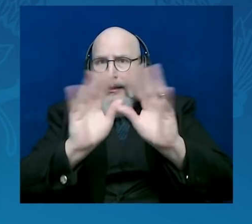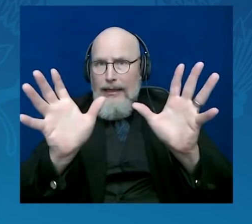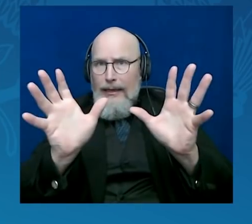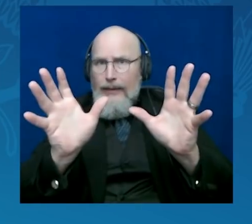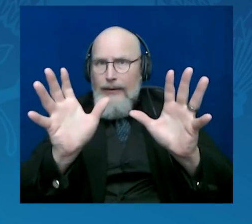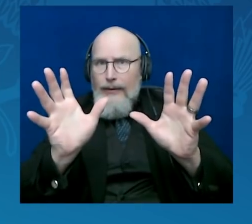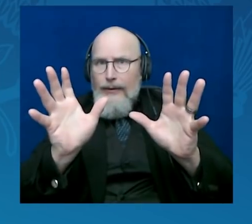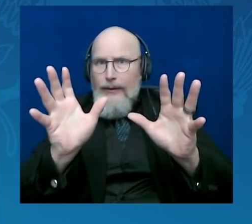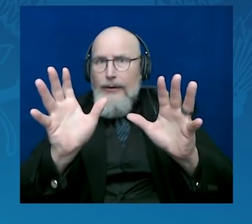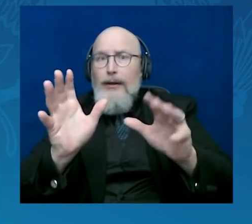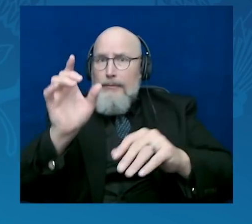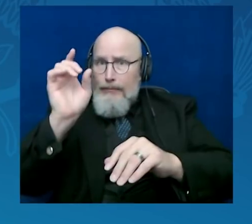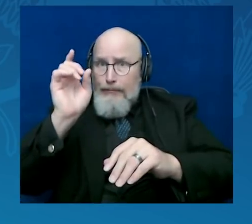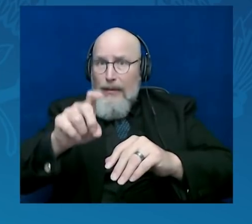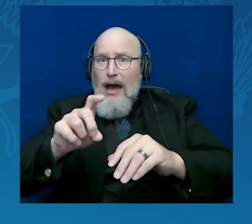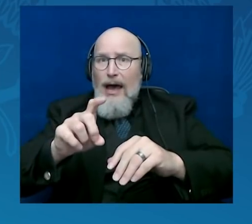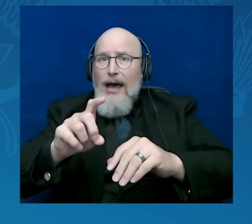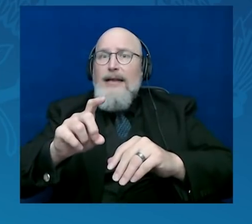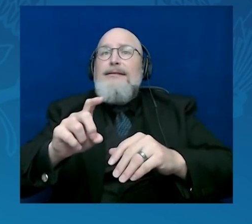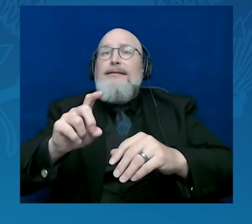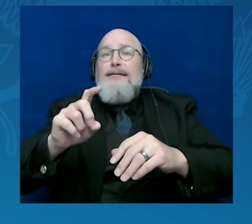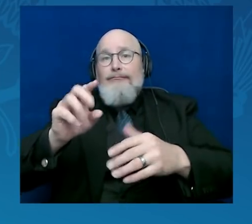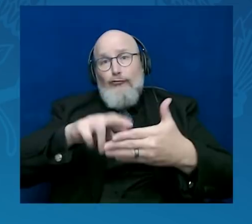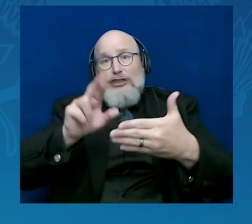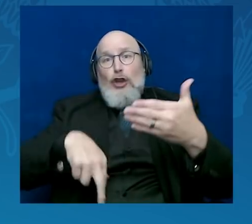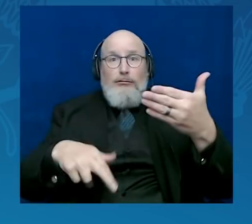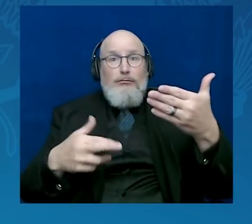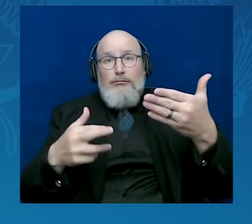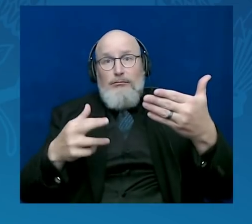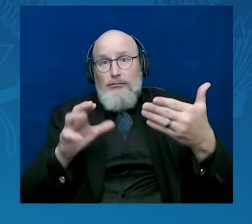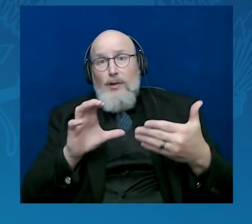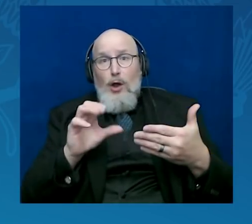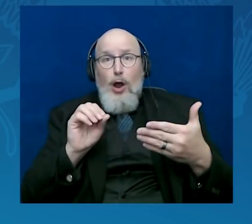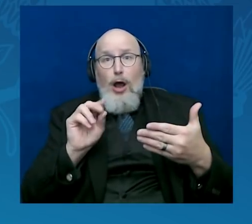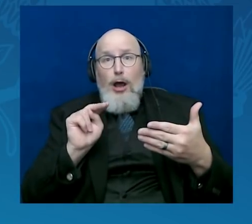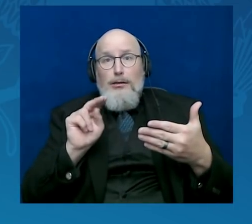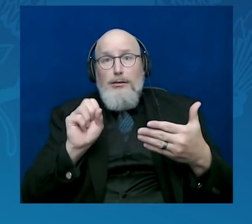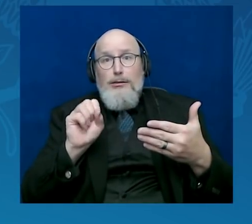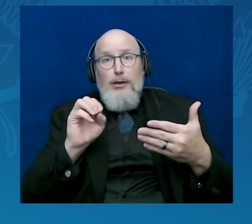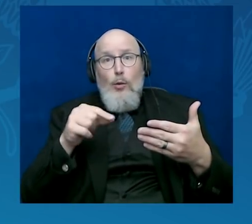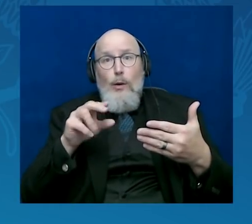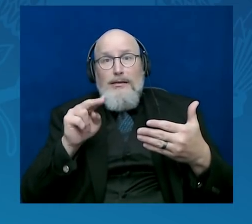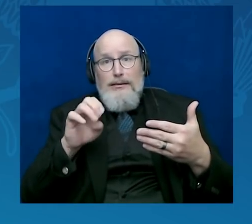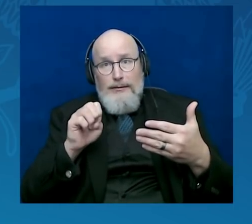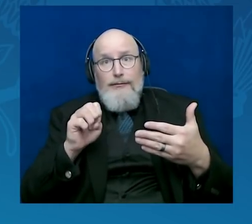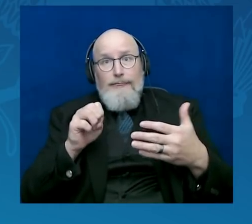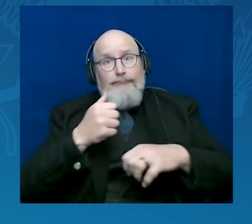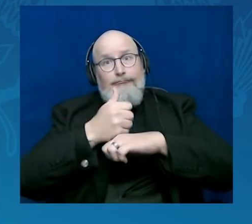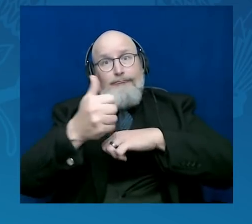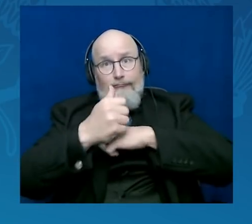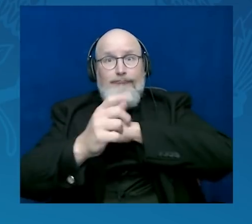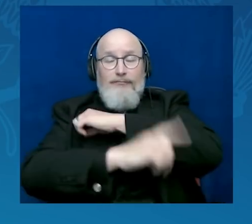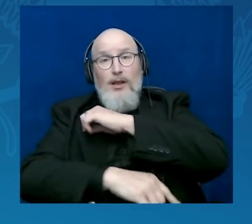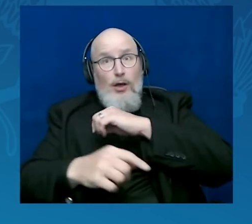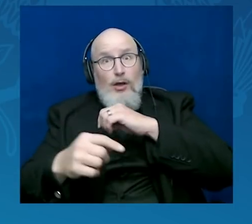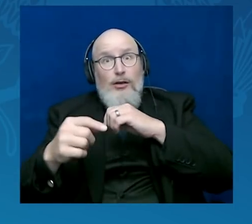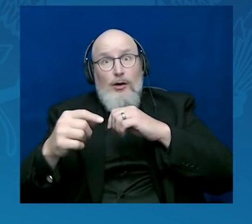And so we have clearly articulated the consequences we have in store, and they will be severe and swift.